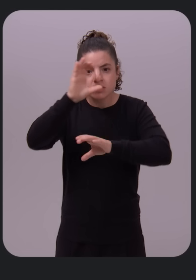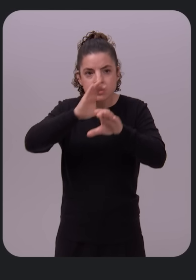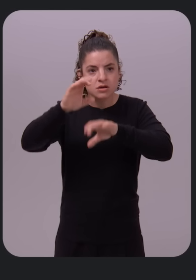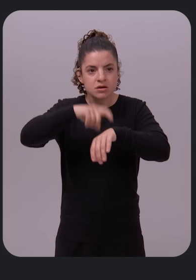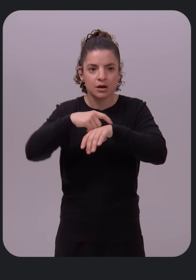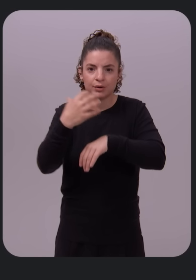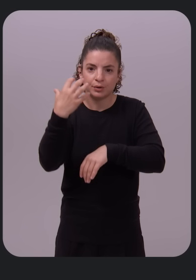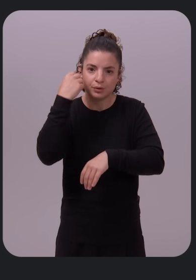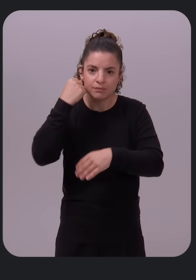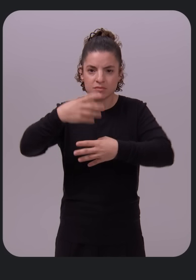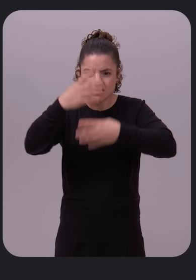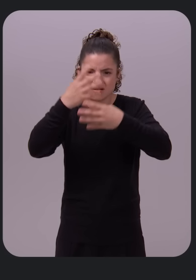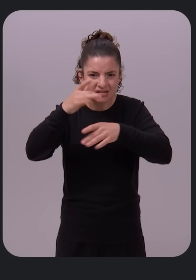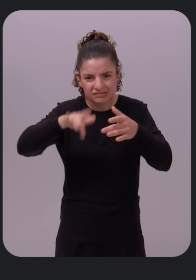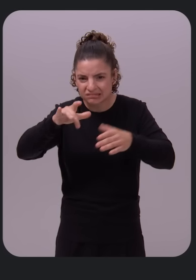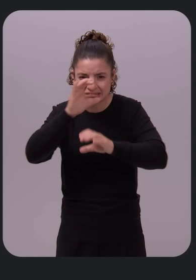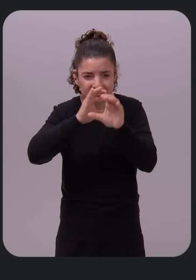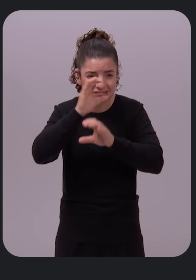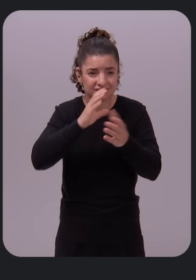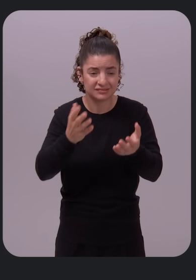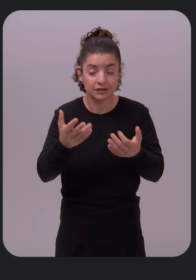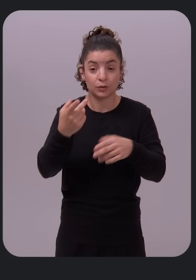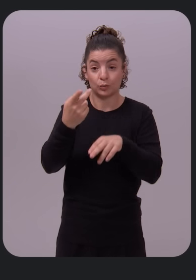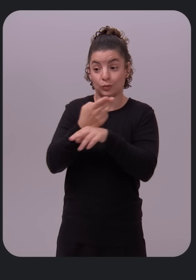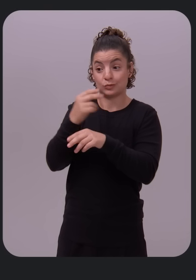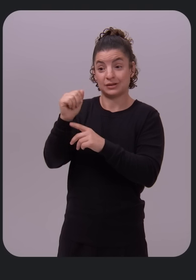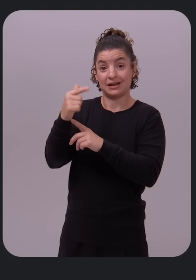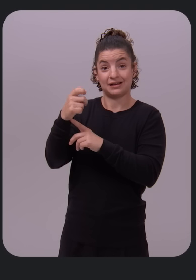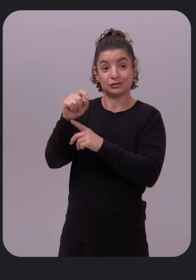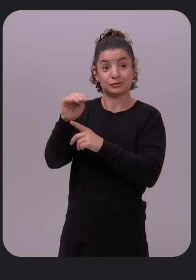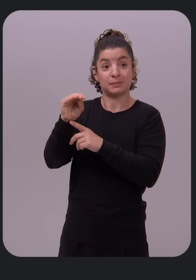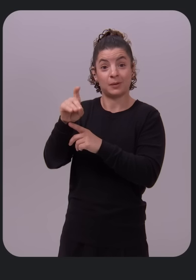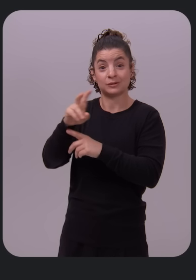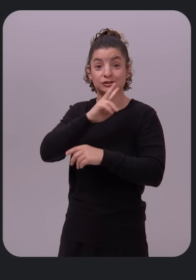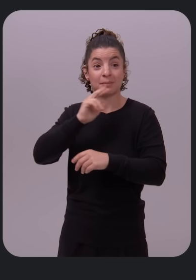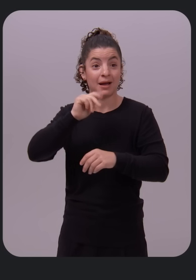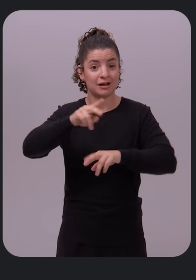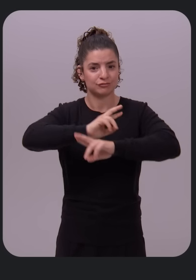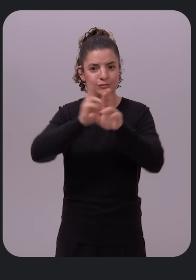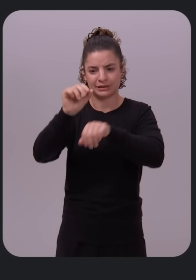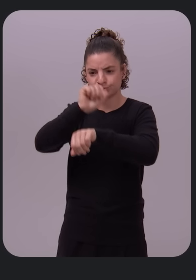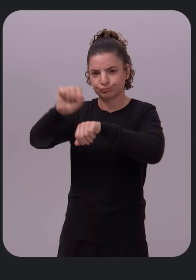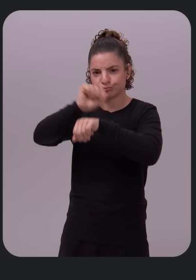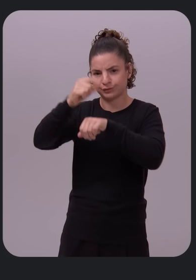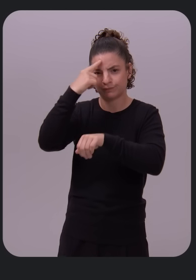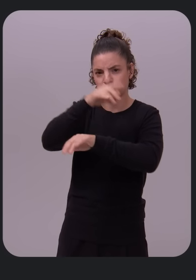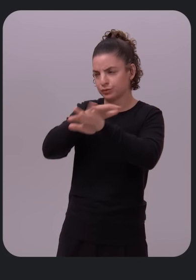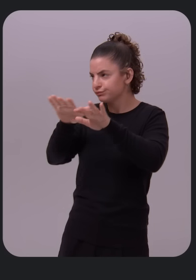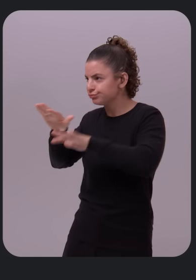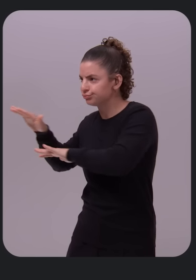through endless listings. Using Agent Mode, the Gemini app goes to work behind the scenes.